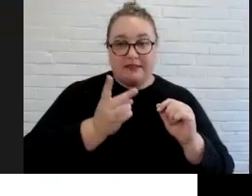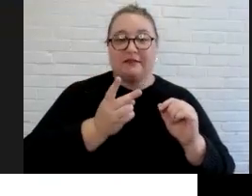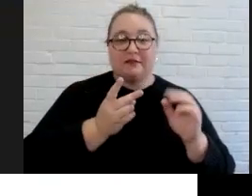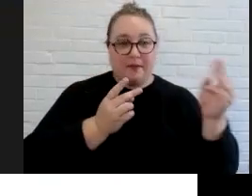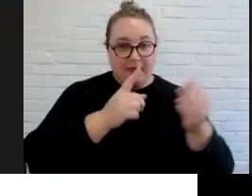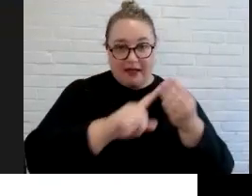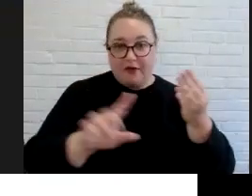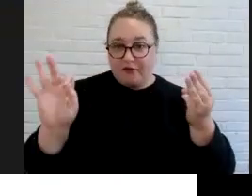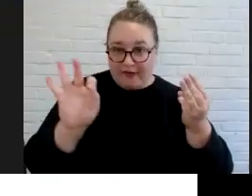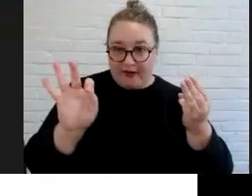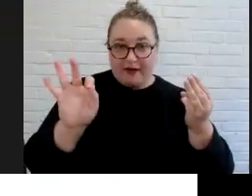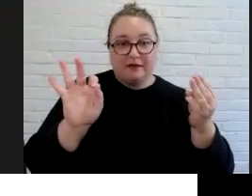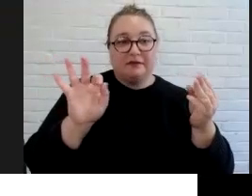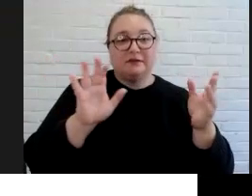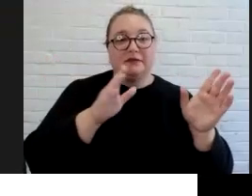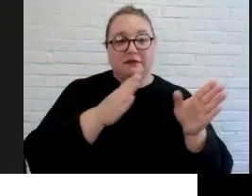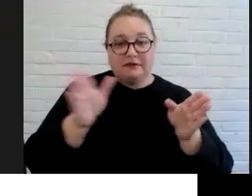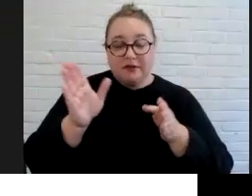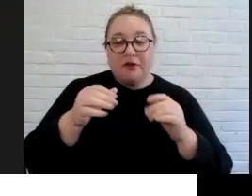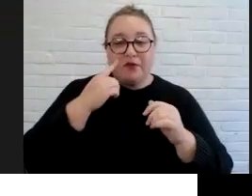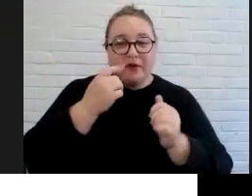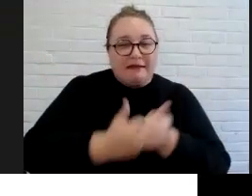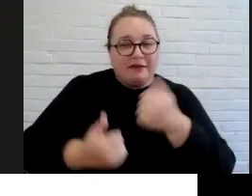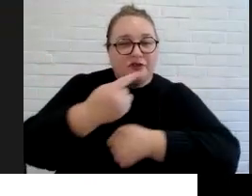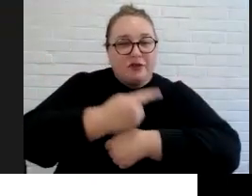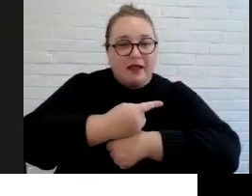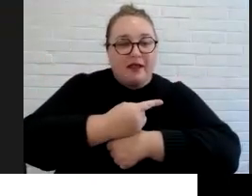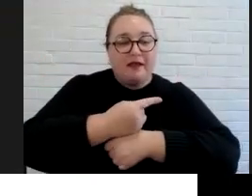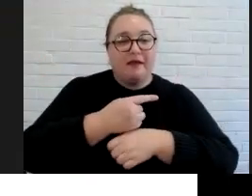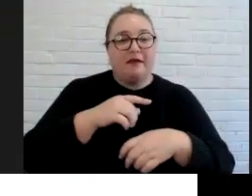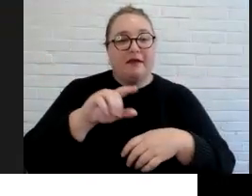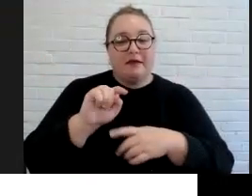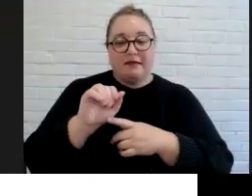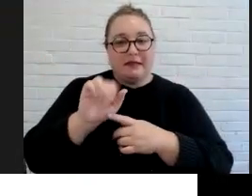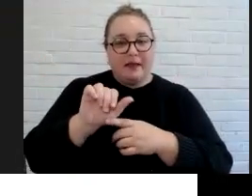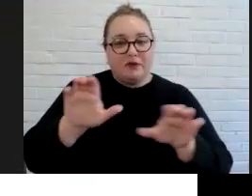which types of RSI is Tammy doing within her course?